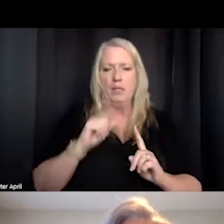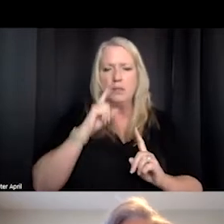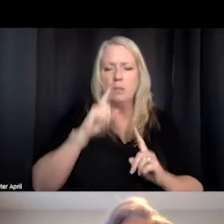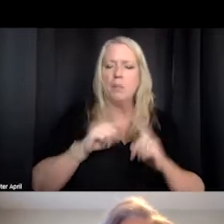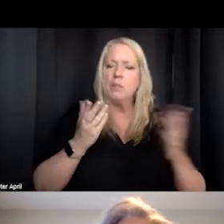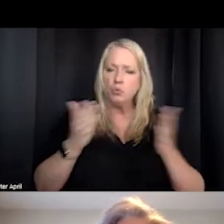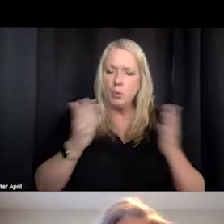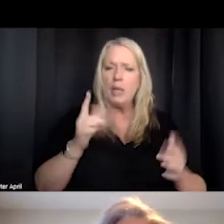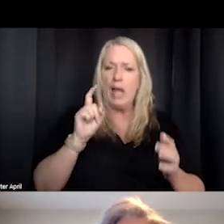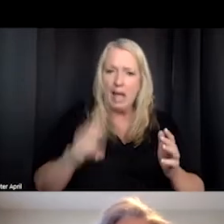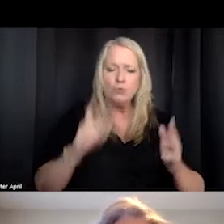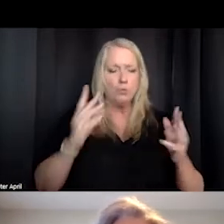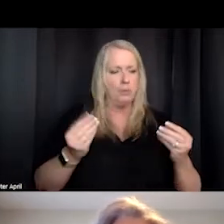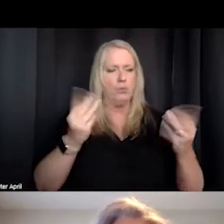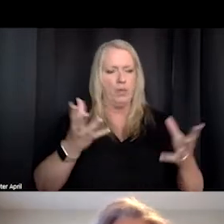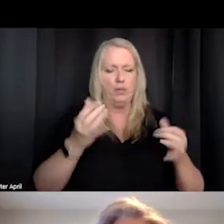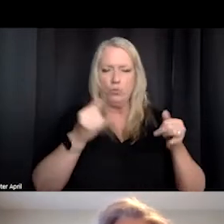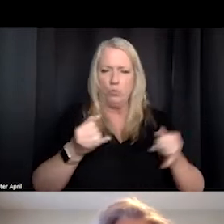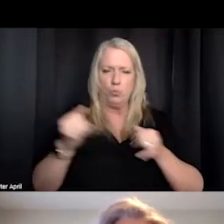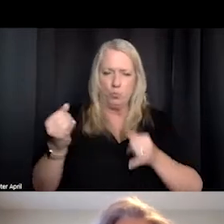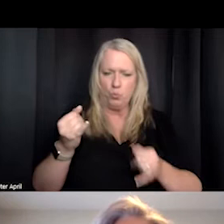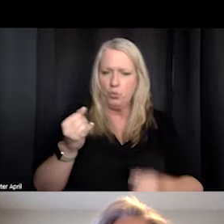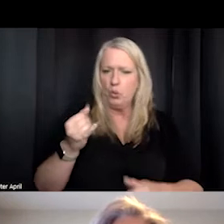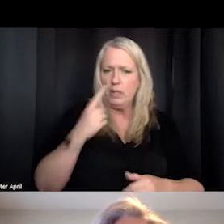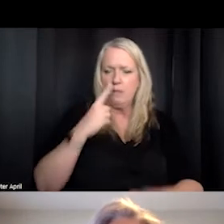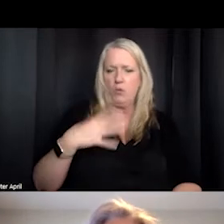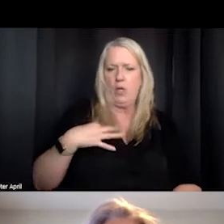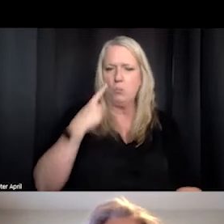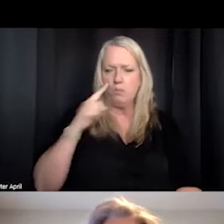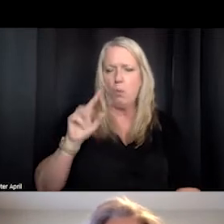TO BE PROVIDED TO AN INDIVIDUAL WHO IS MEDICAID ELIGIBLE. THIS DOES NOT